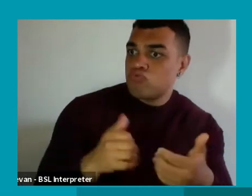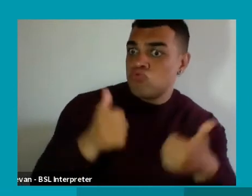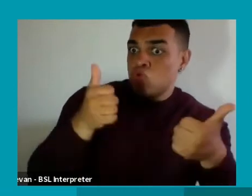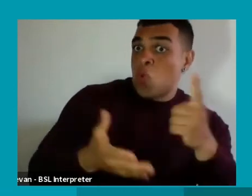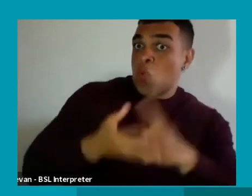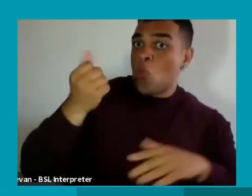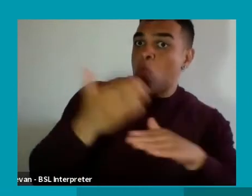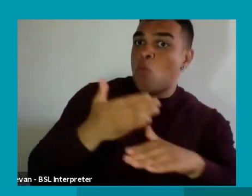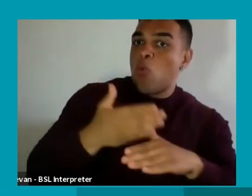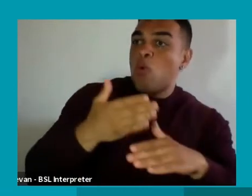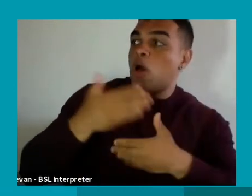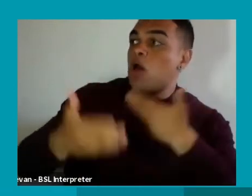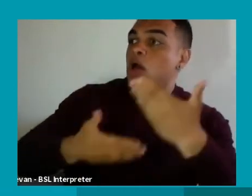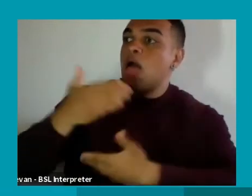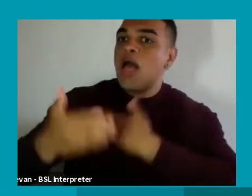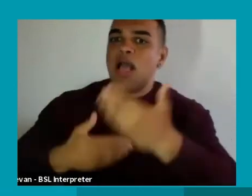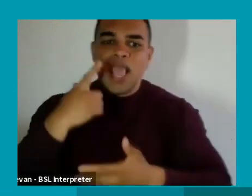and if you're discovered doing it you can be sacked.